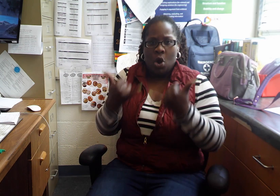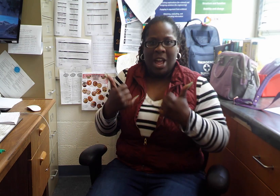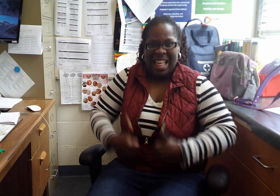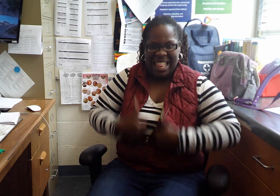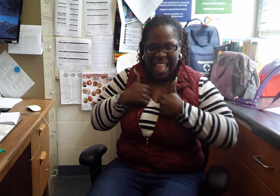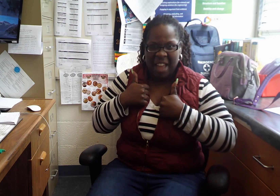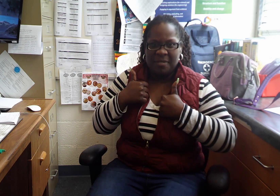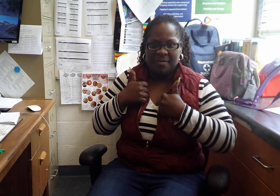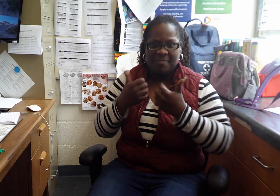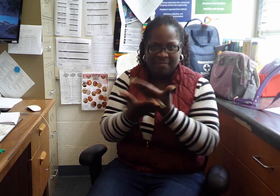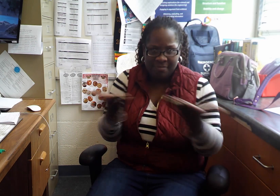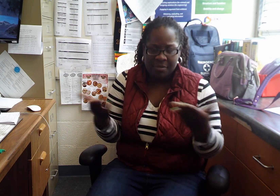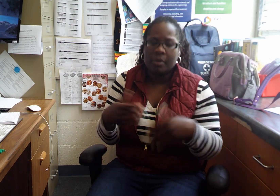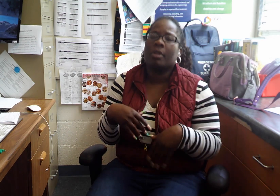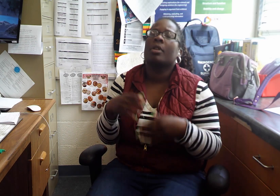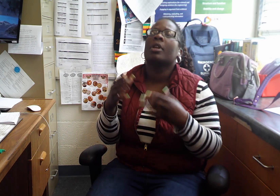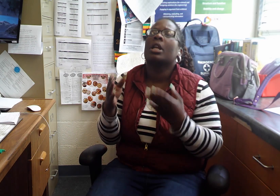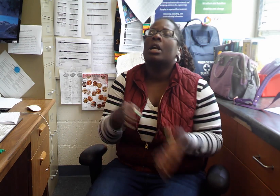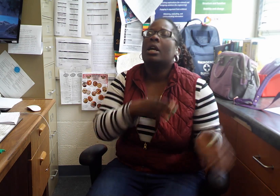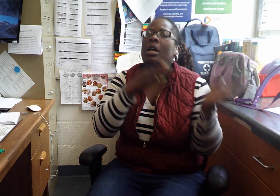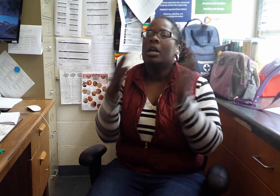And I relate the concept to their current life.